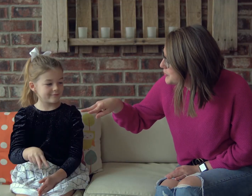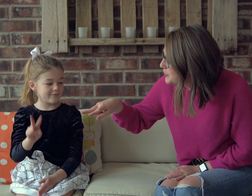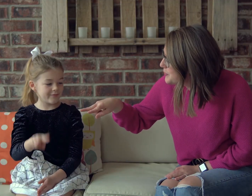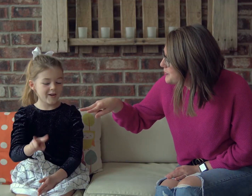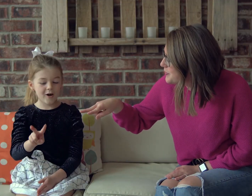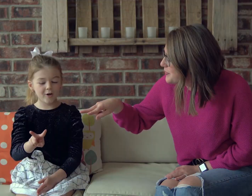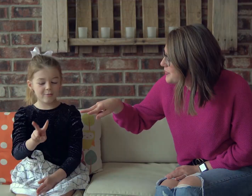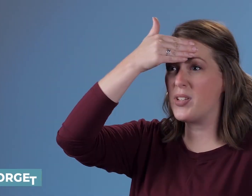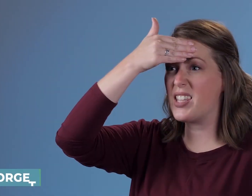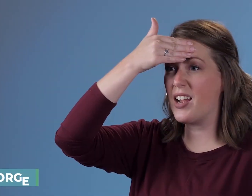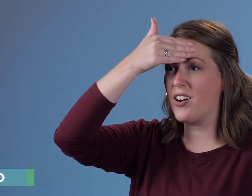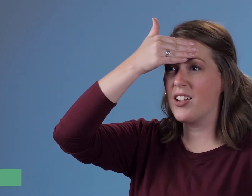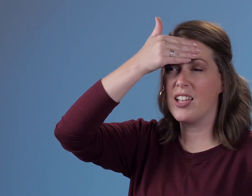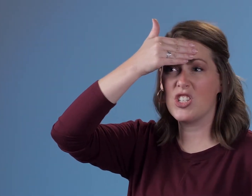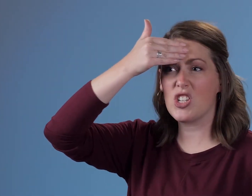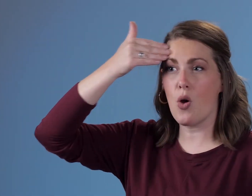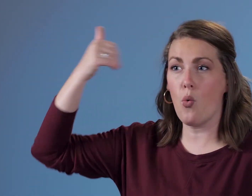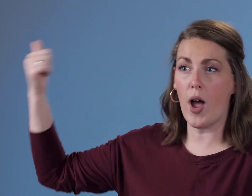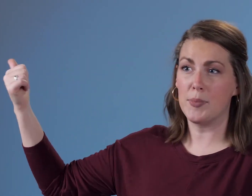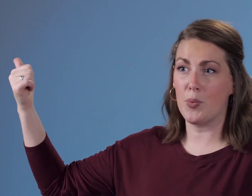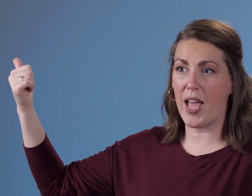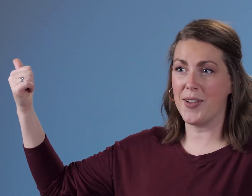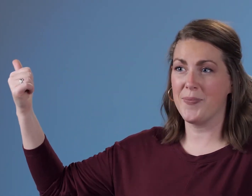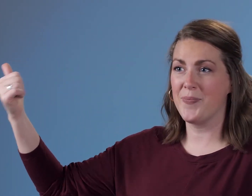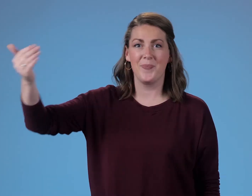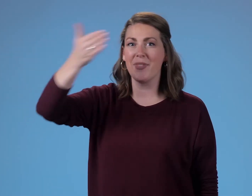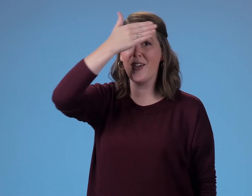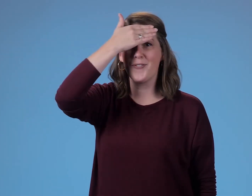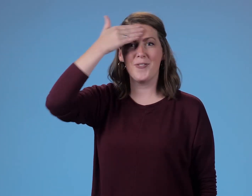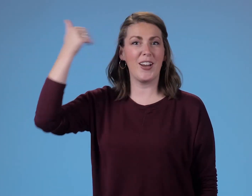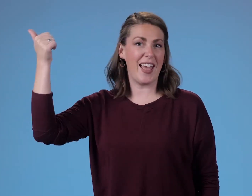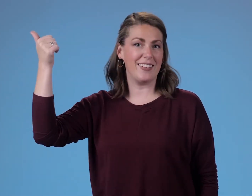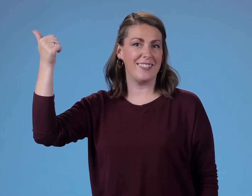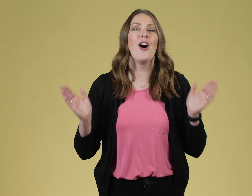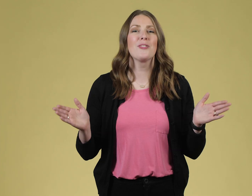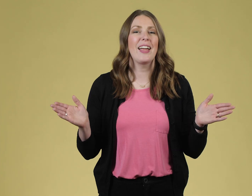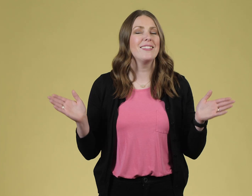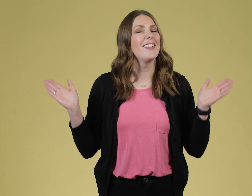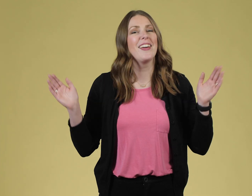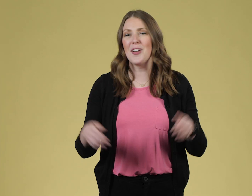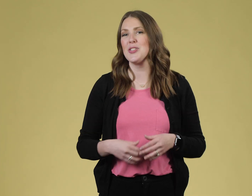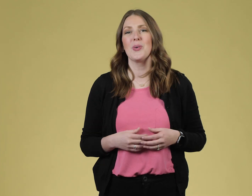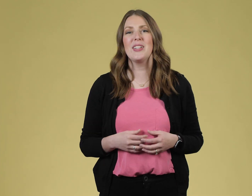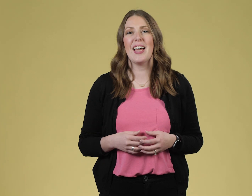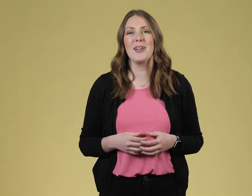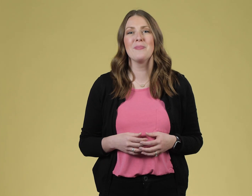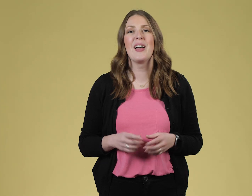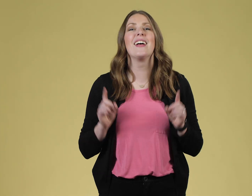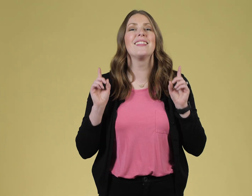much for finding us, watching us, and of course, subscribing to us. Alright, enough story time,